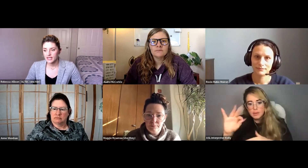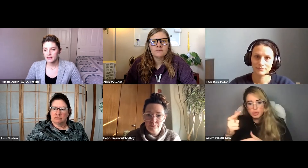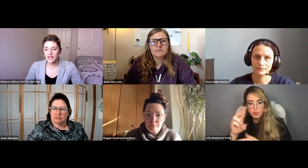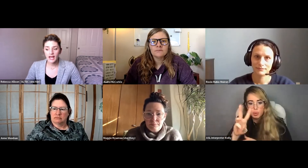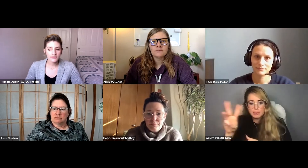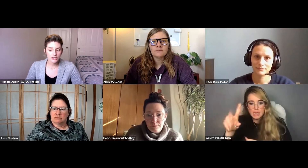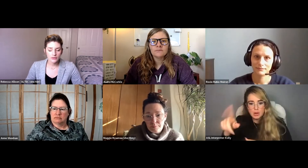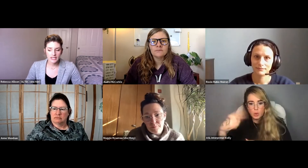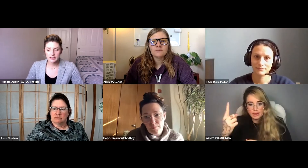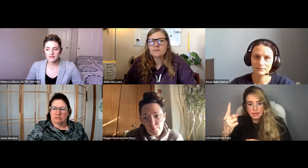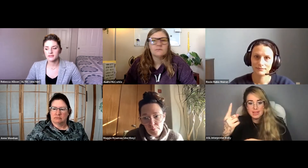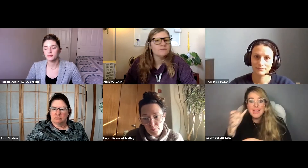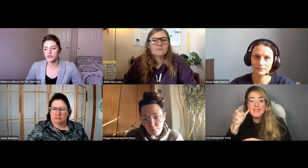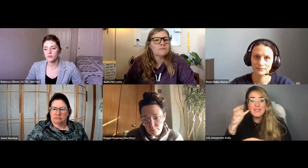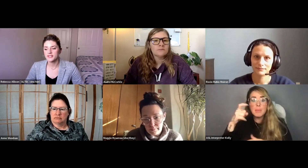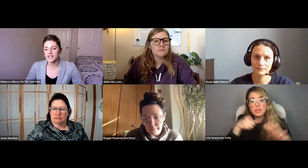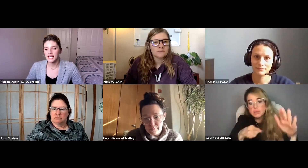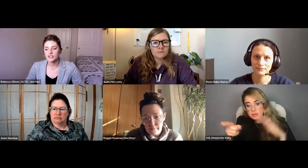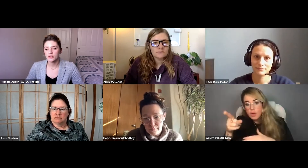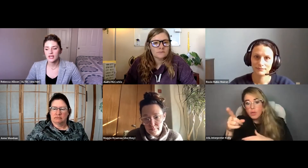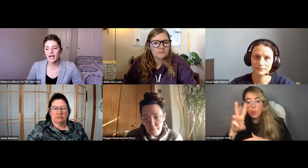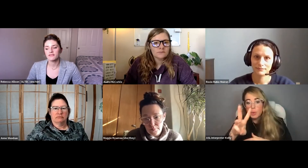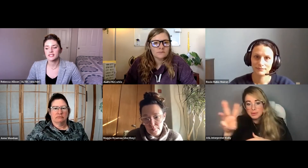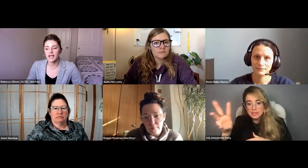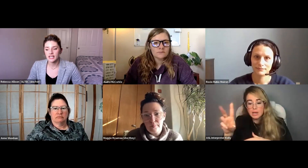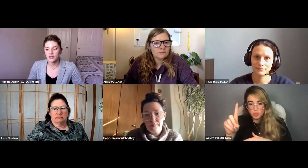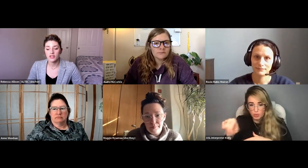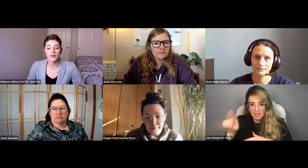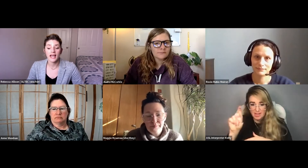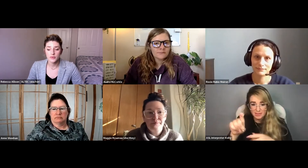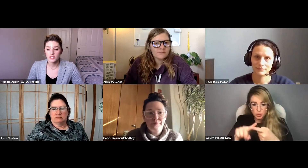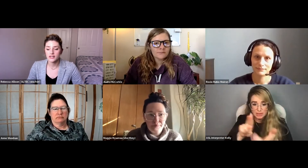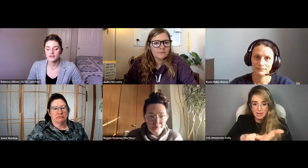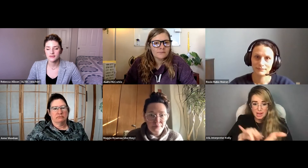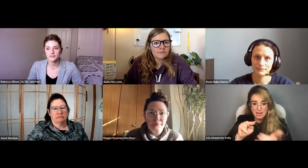If they have to go into the Flipgrid website, do they have to sign in with a password?"